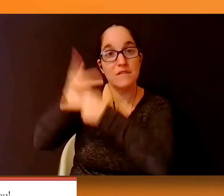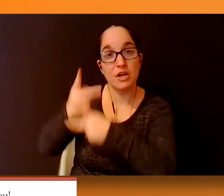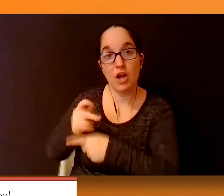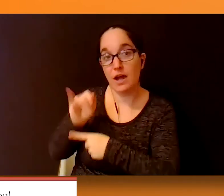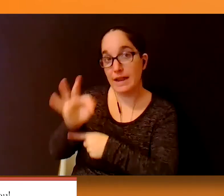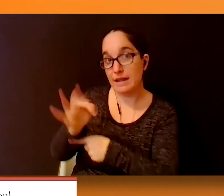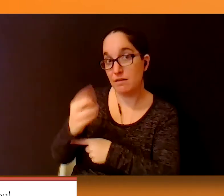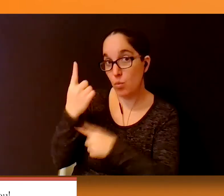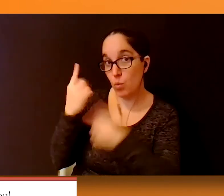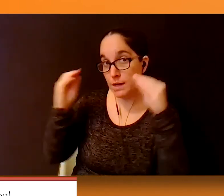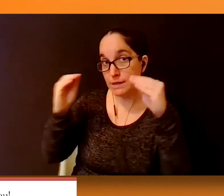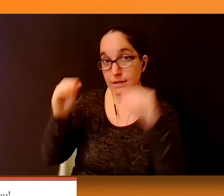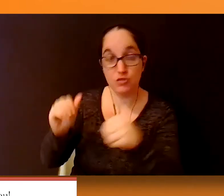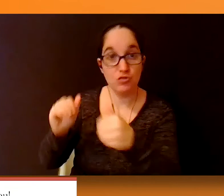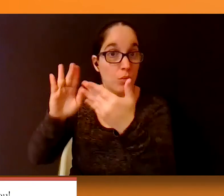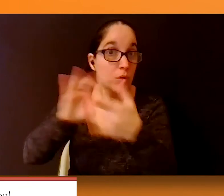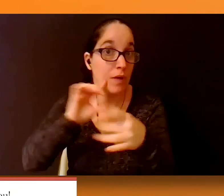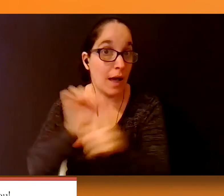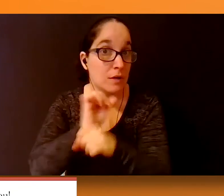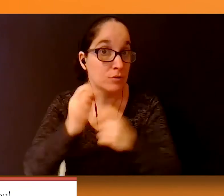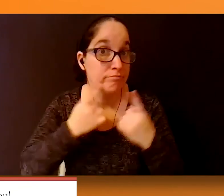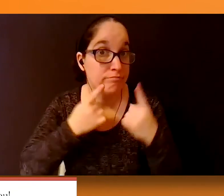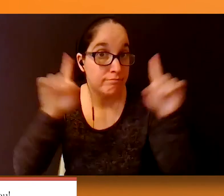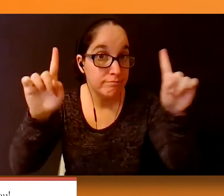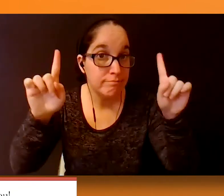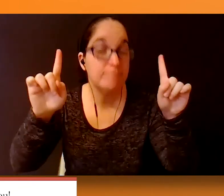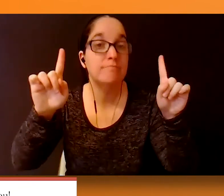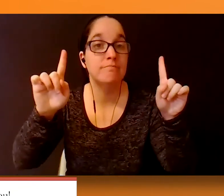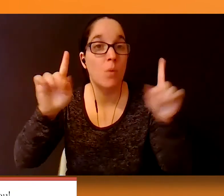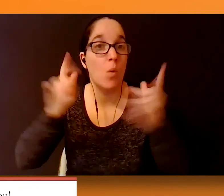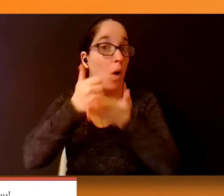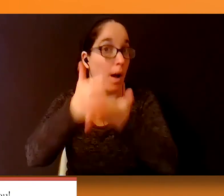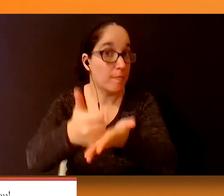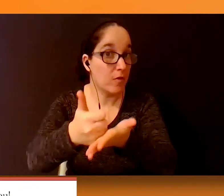So, figuring out whether or not a teaching strategy that you're using is working